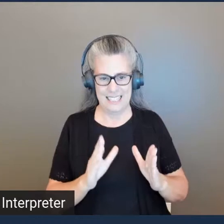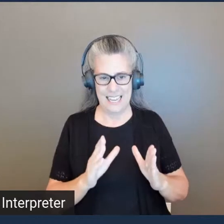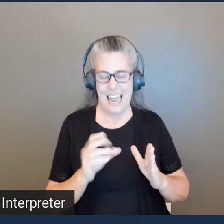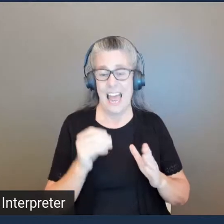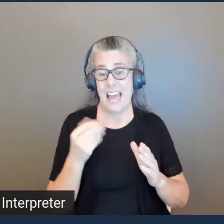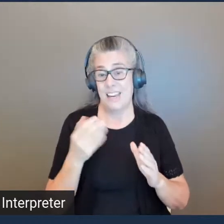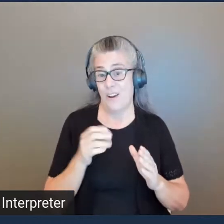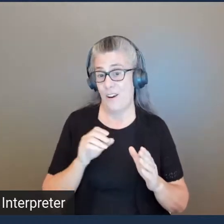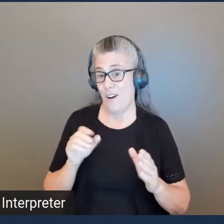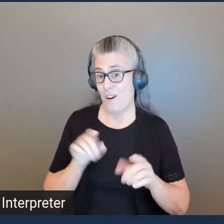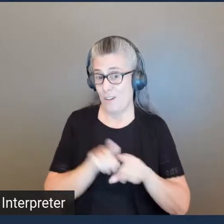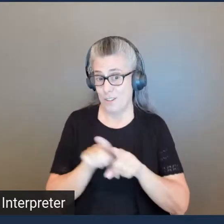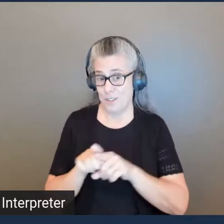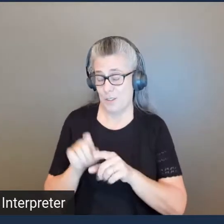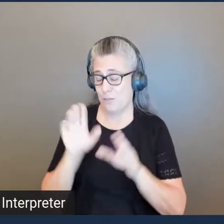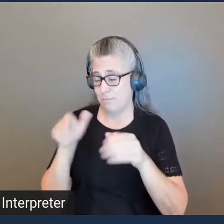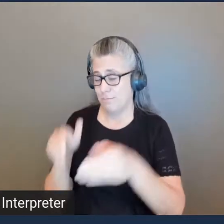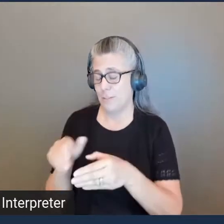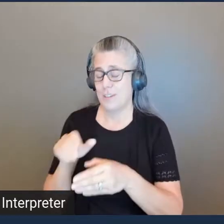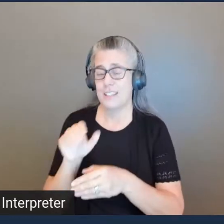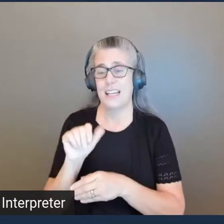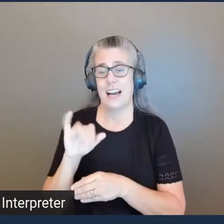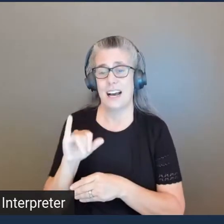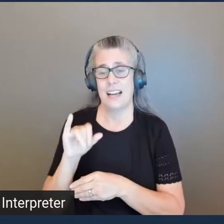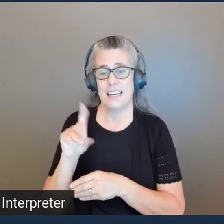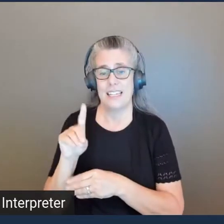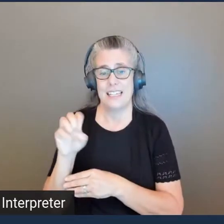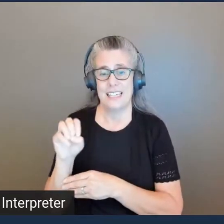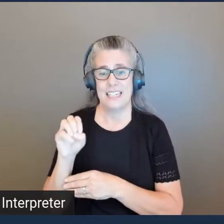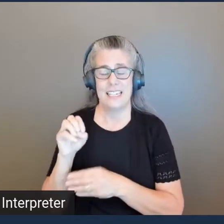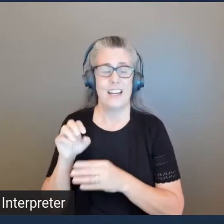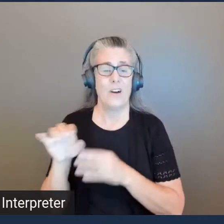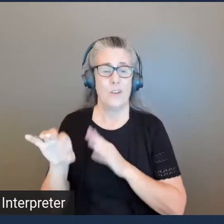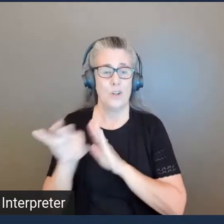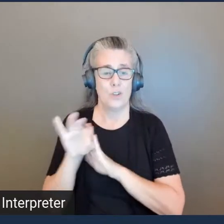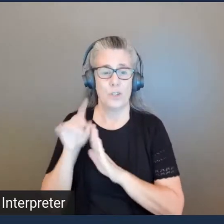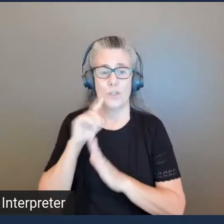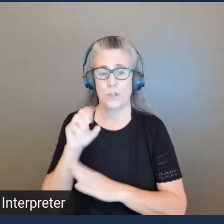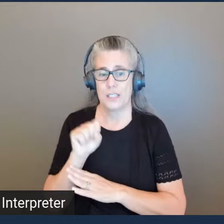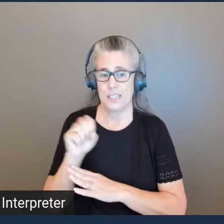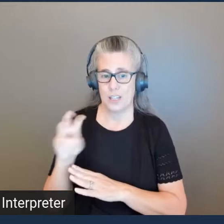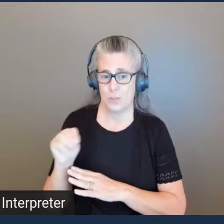as the IDE of choice for interactive data science and data engineering workflows.